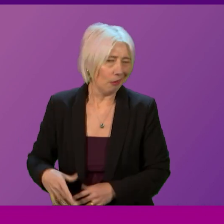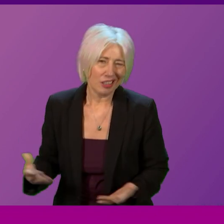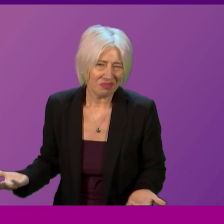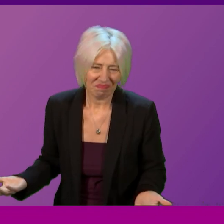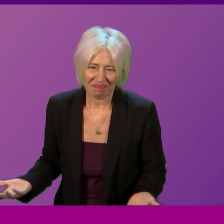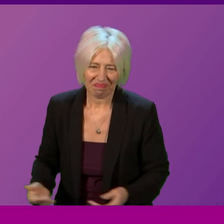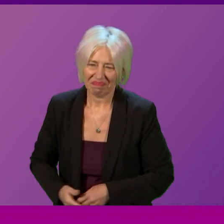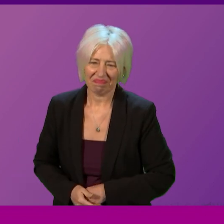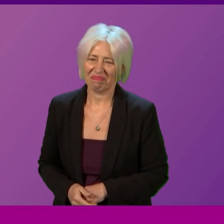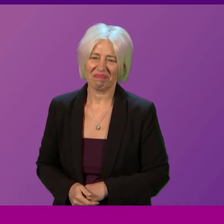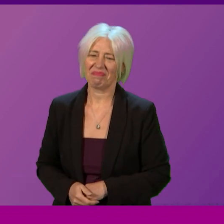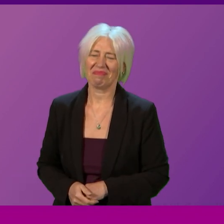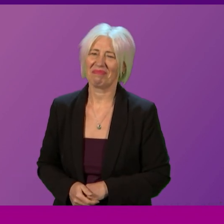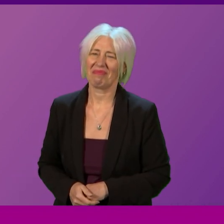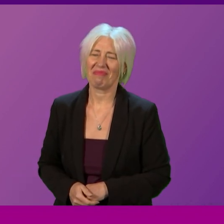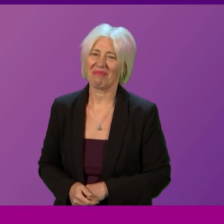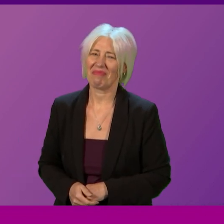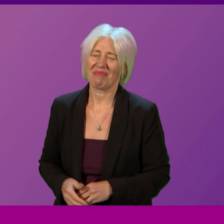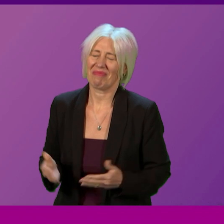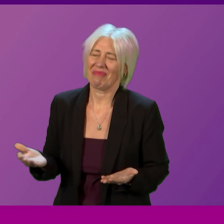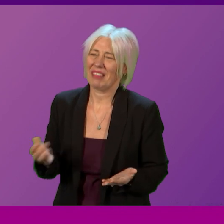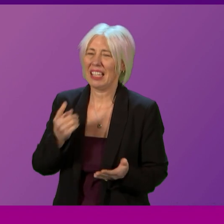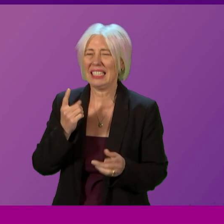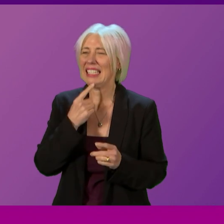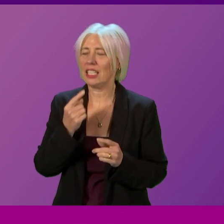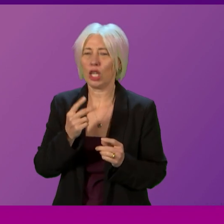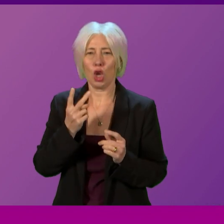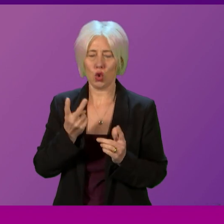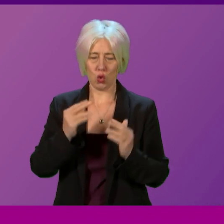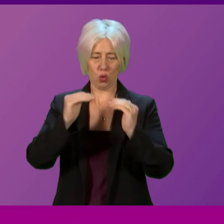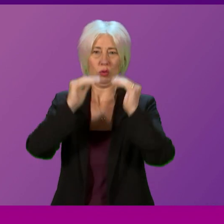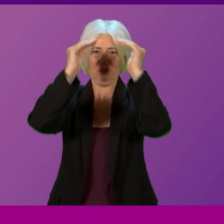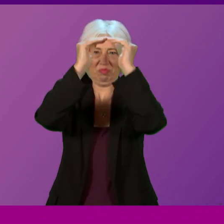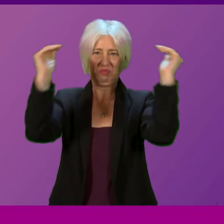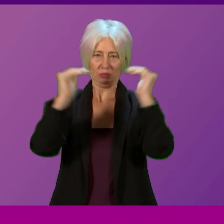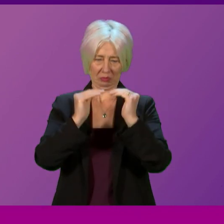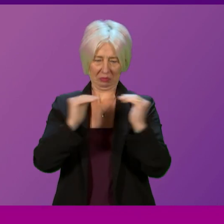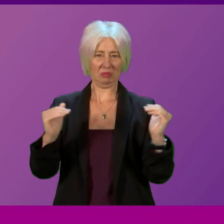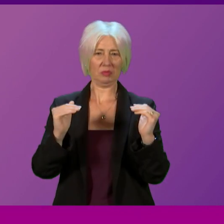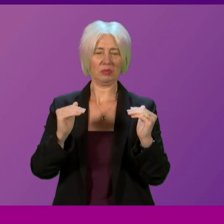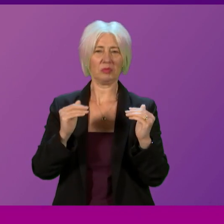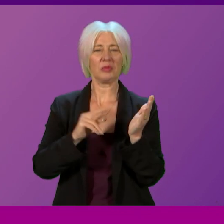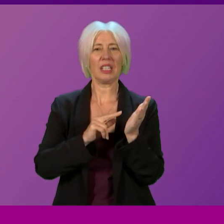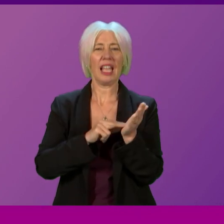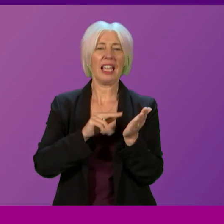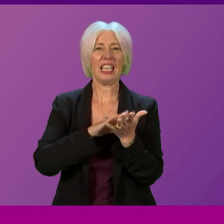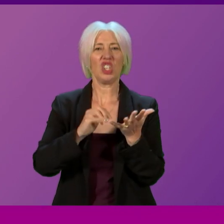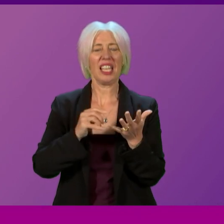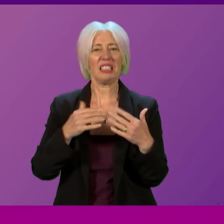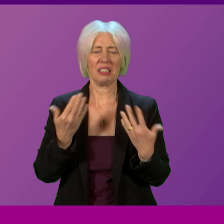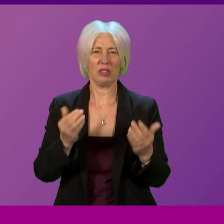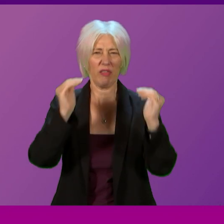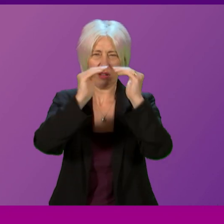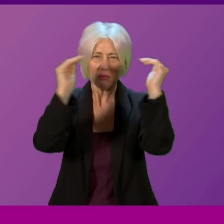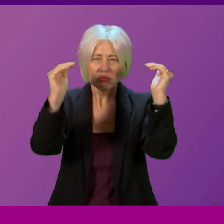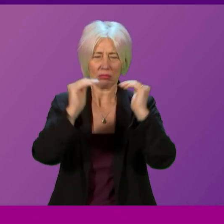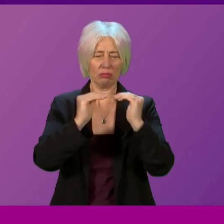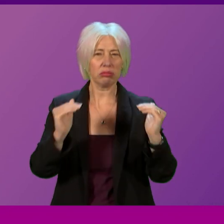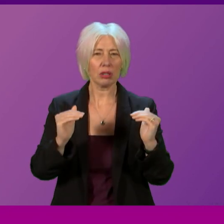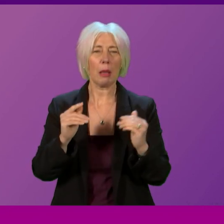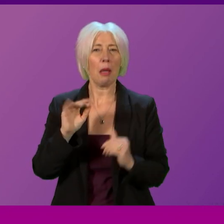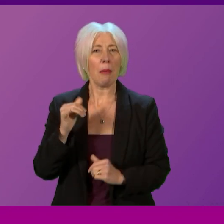He talks about a two-tier health service, but perhaps he is talking about the one that